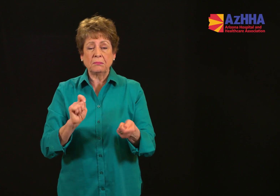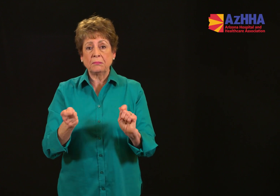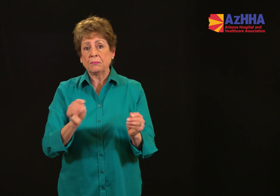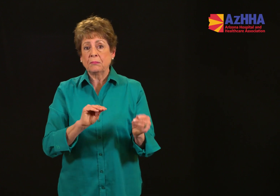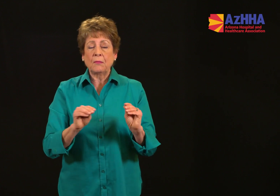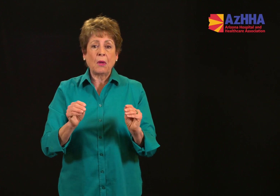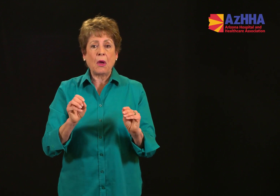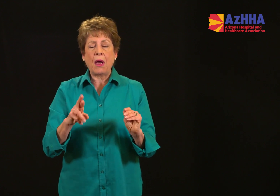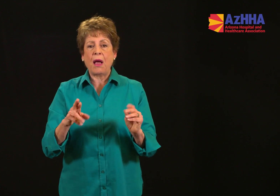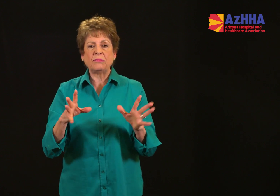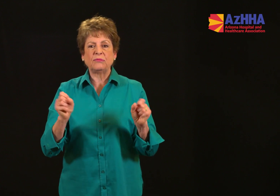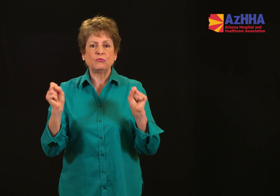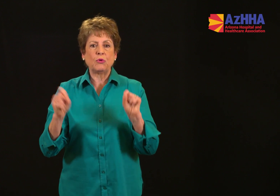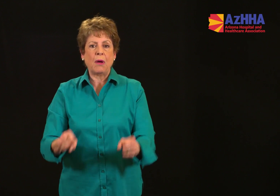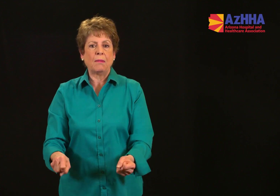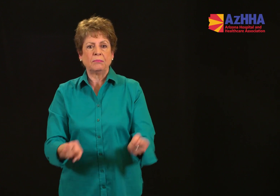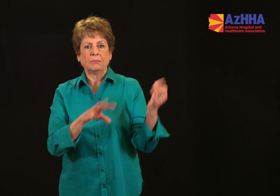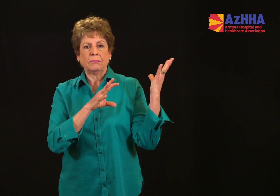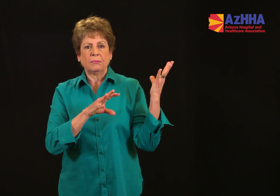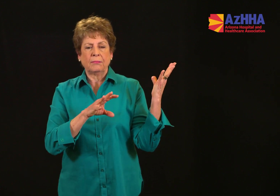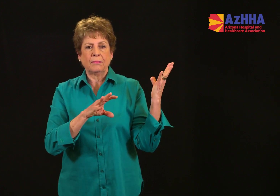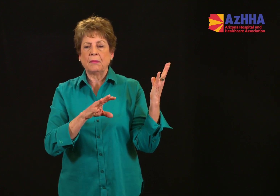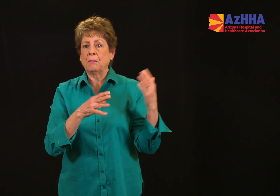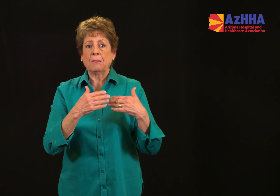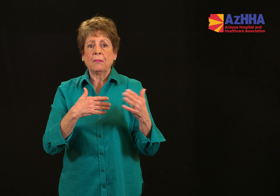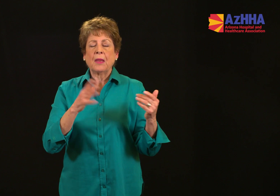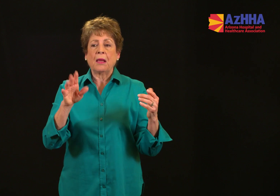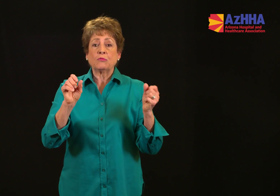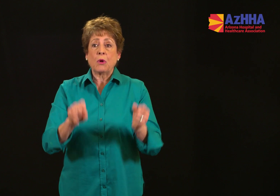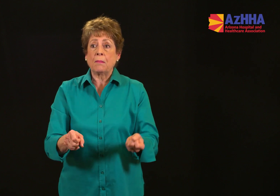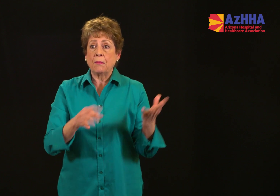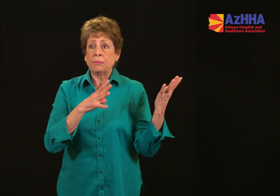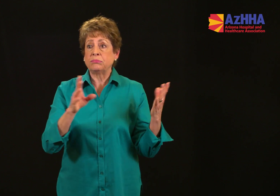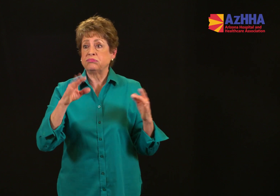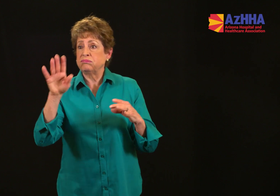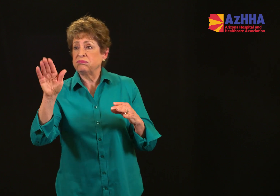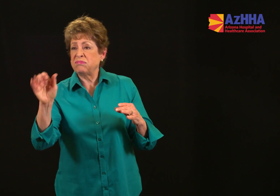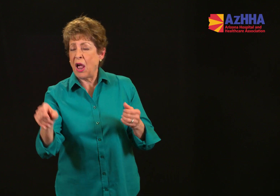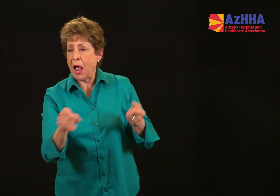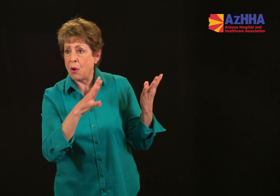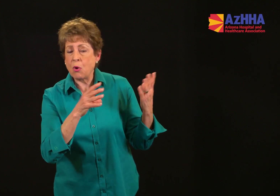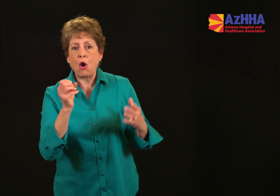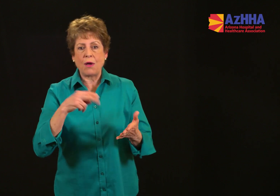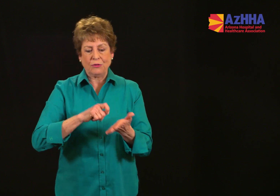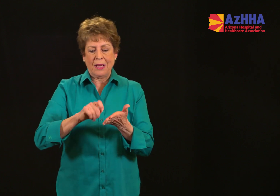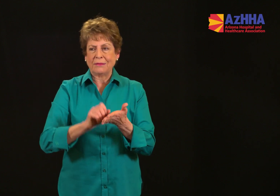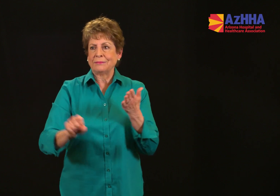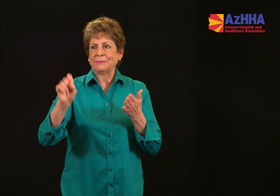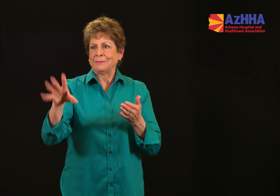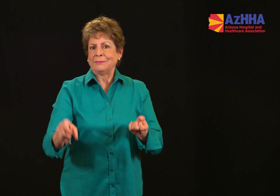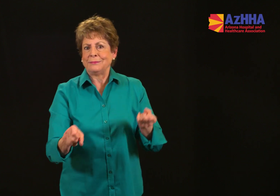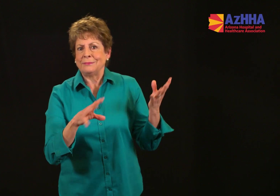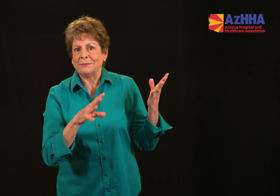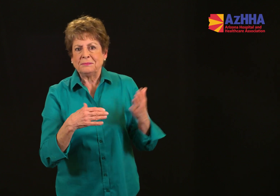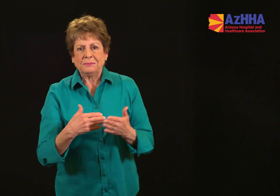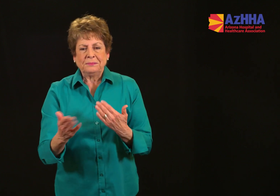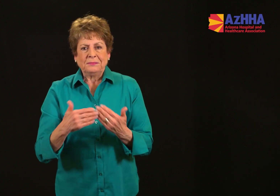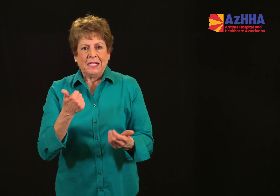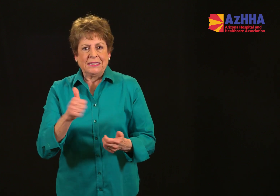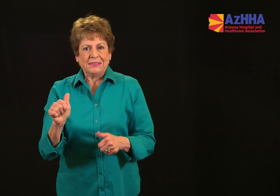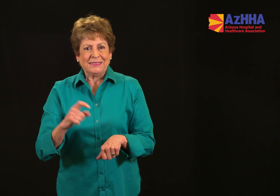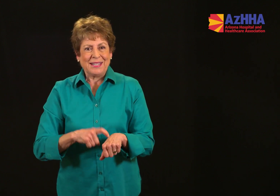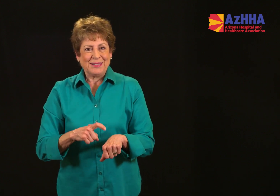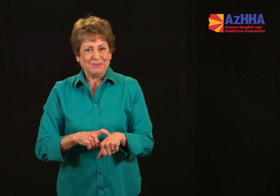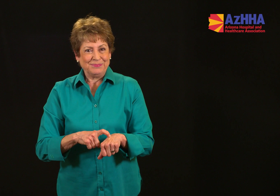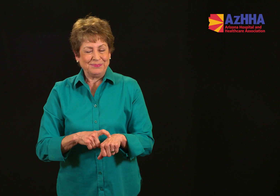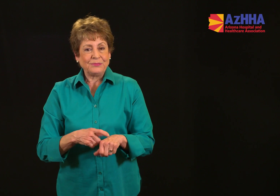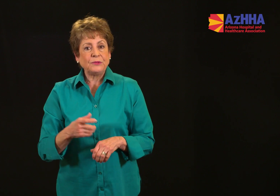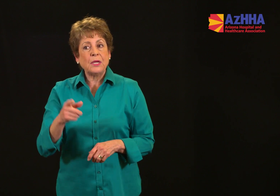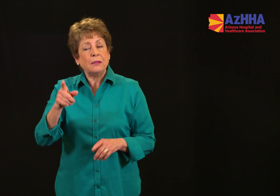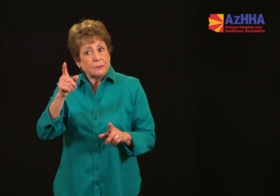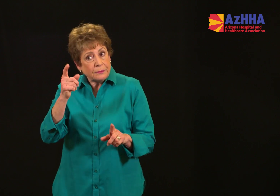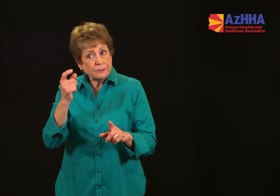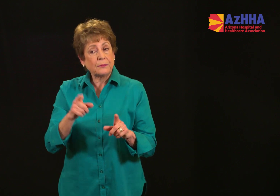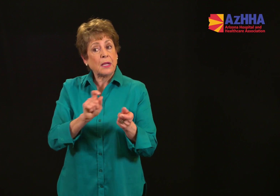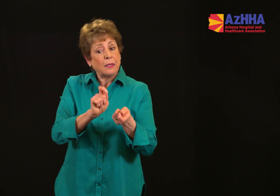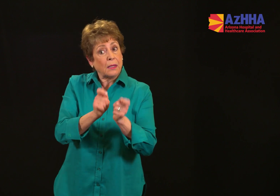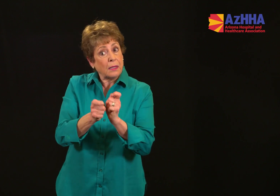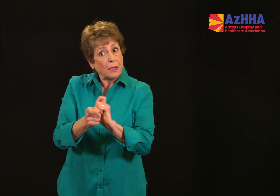verbally or in writing at any time.